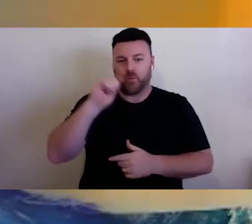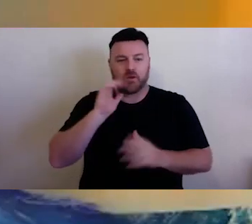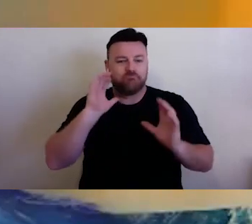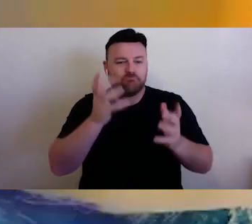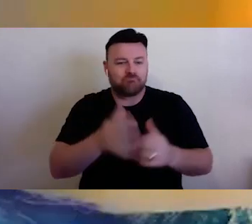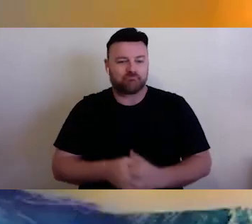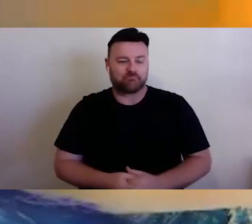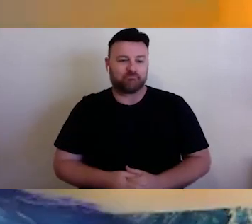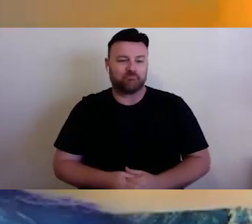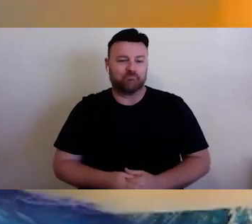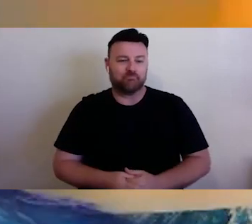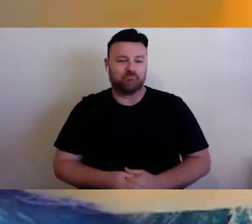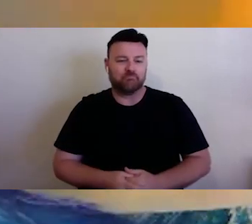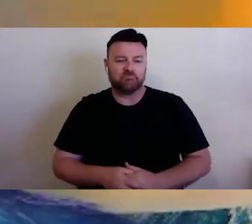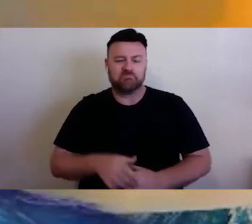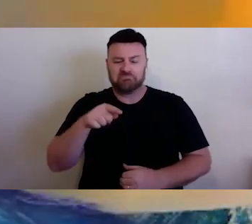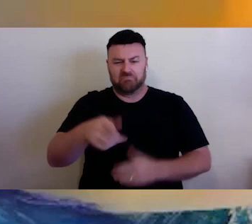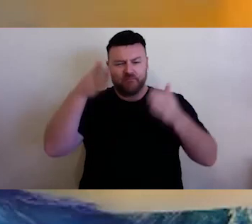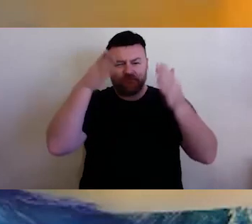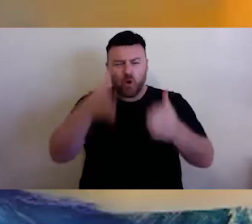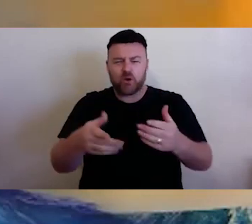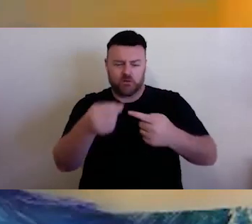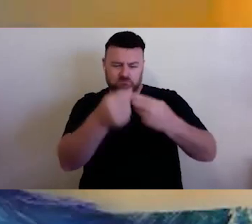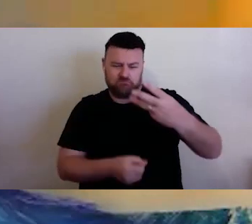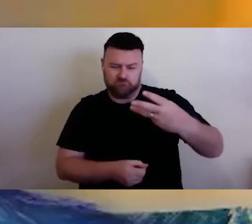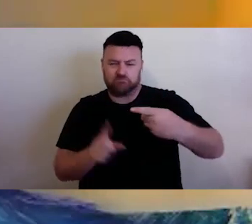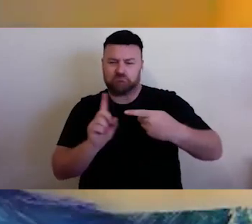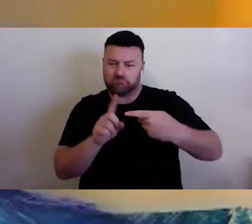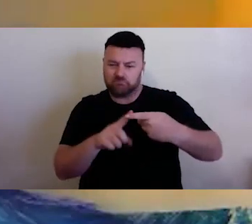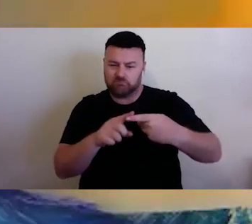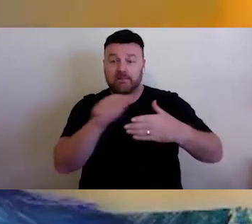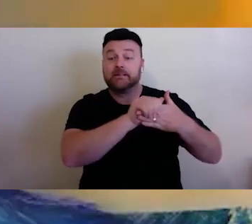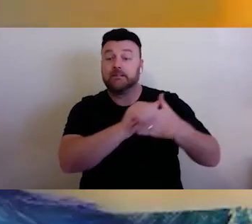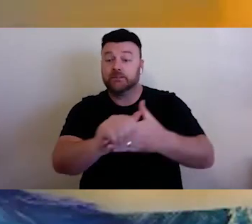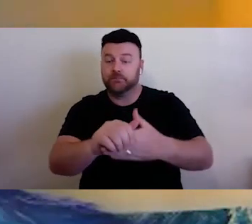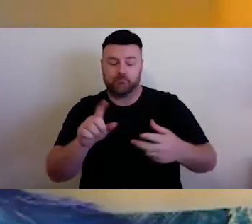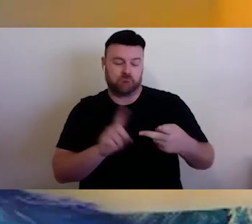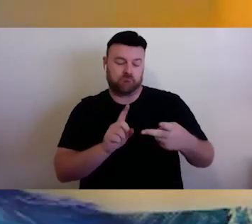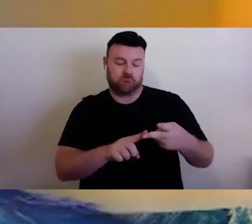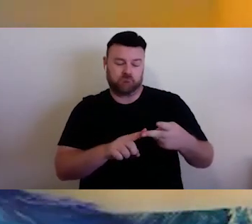are focused under three themes - one, leadership, two digital, and